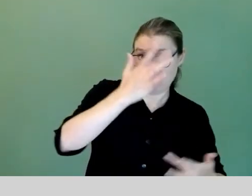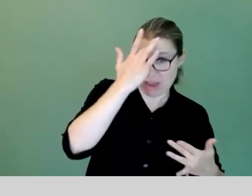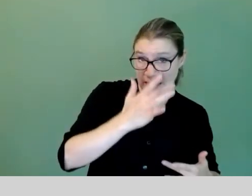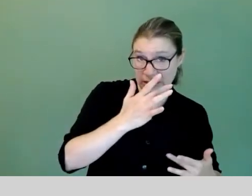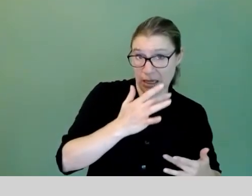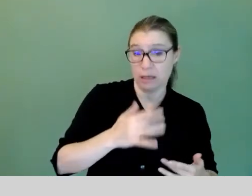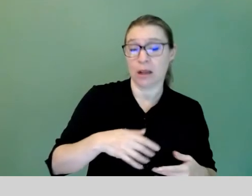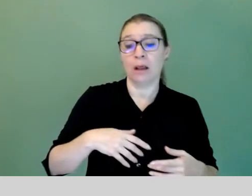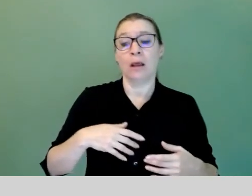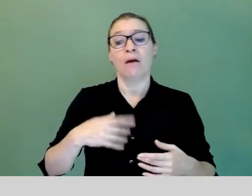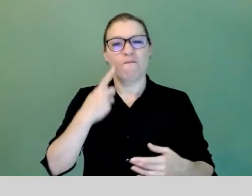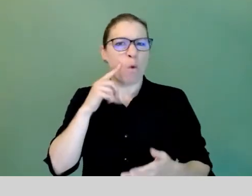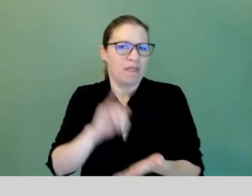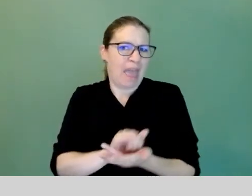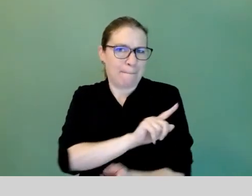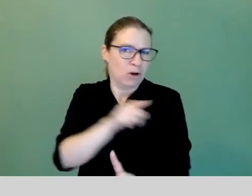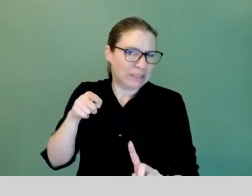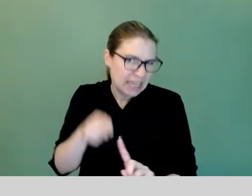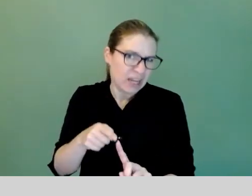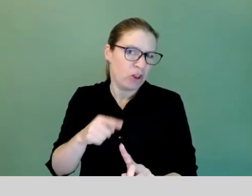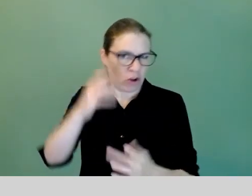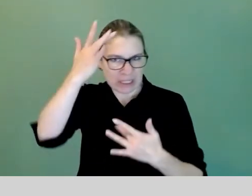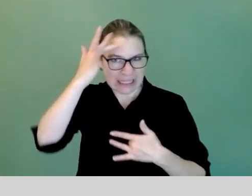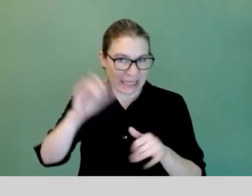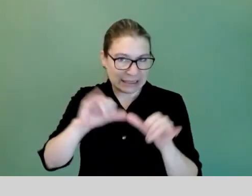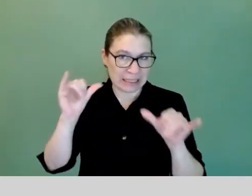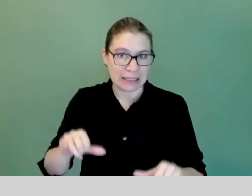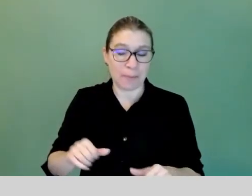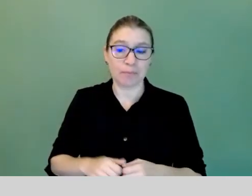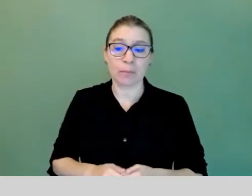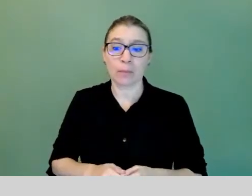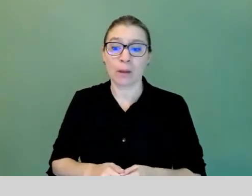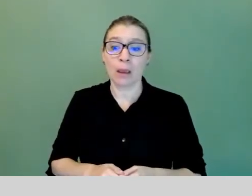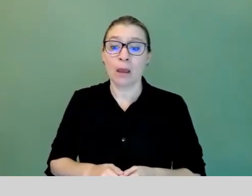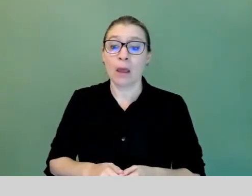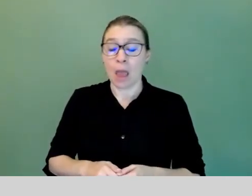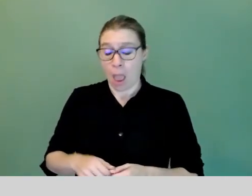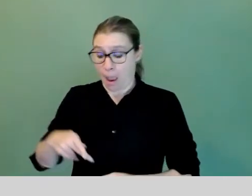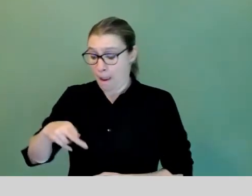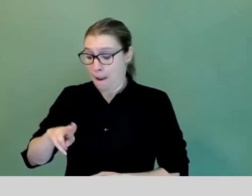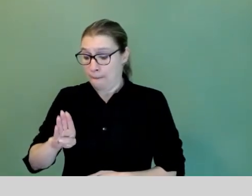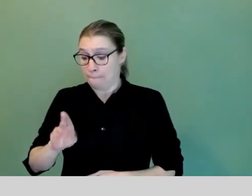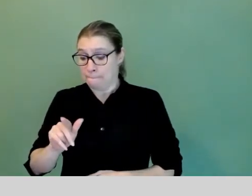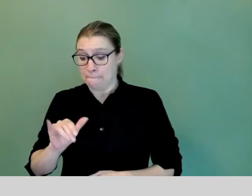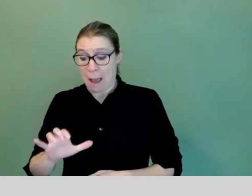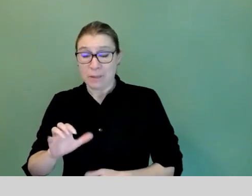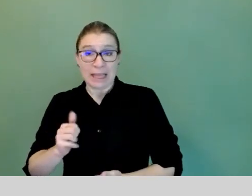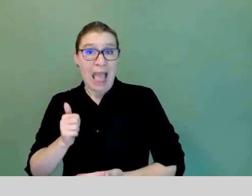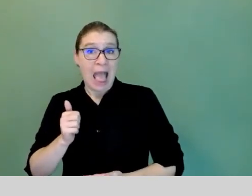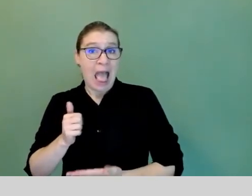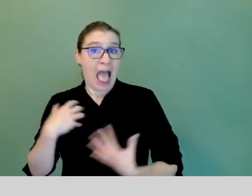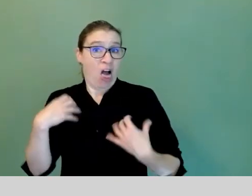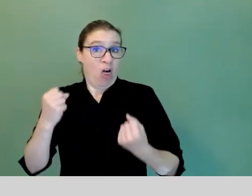and infected individuals for a given disease system. These public health interventions can include